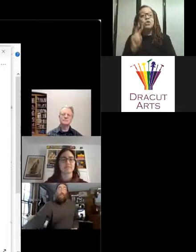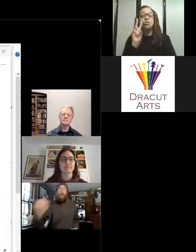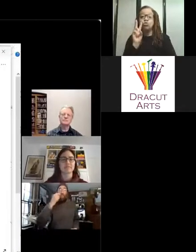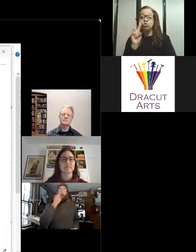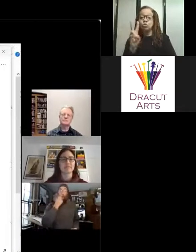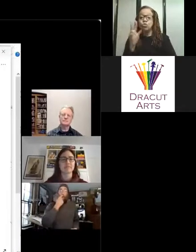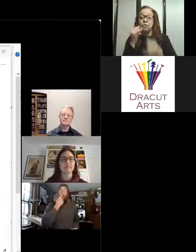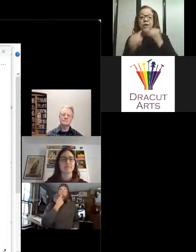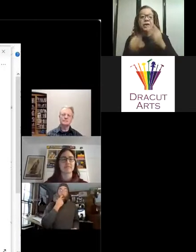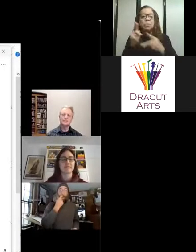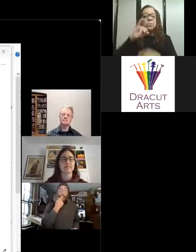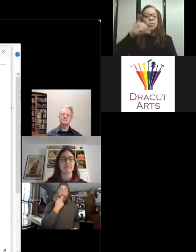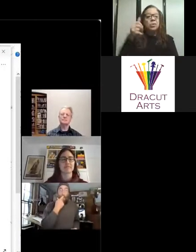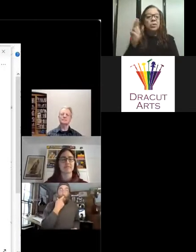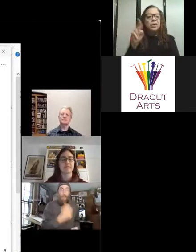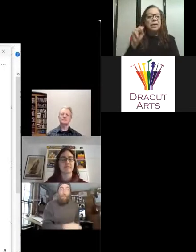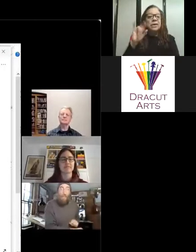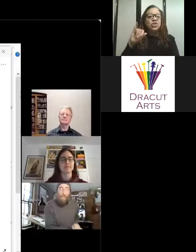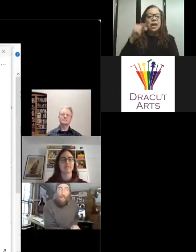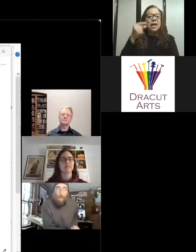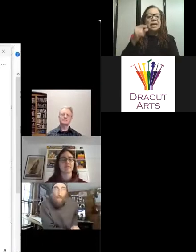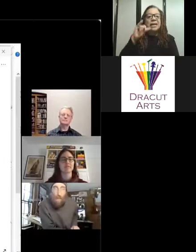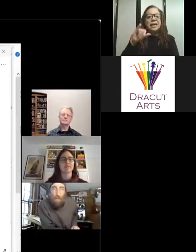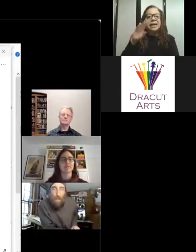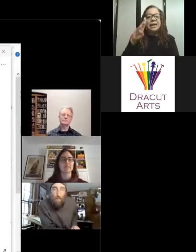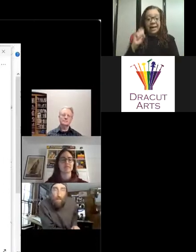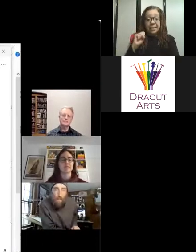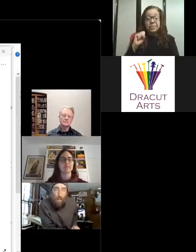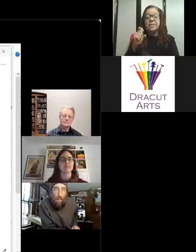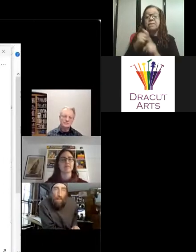"Johnny Gibbs of Company A, a bricklayer from South Danvers,